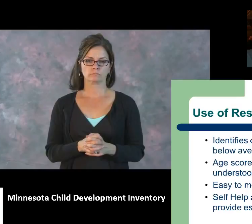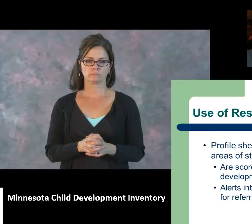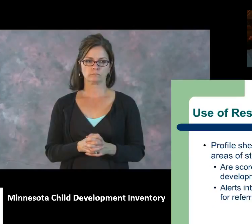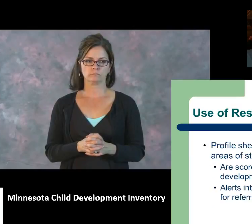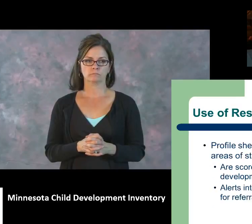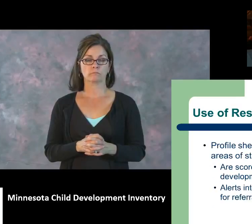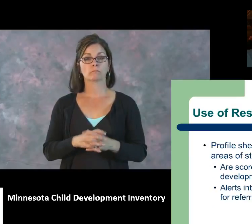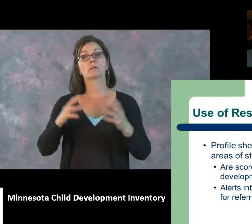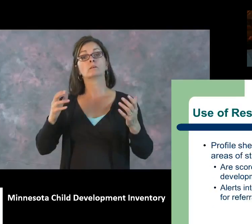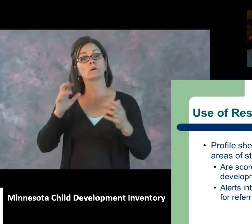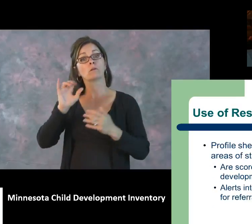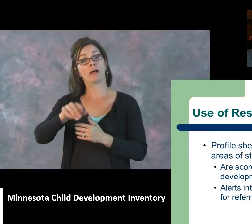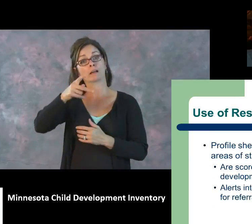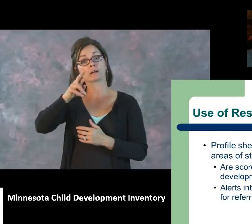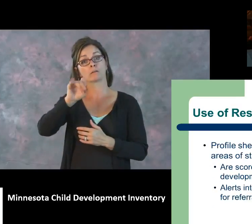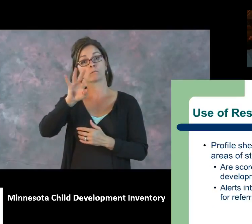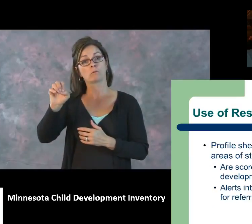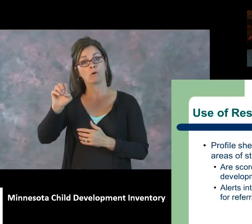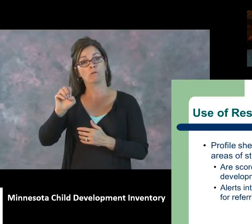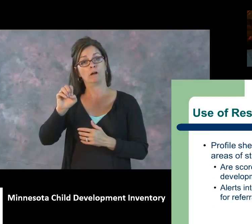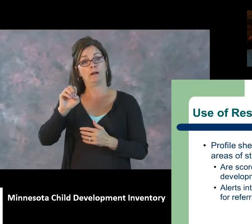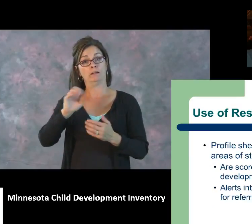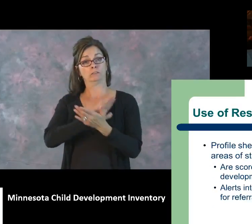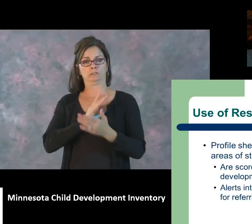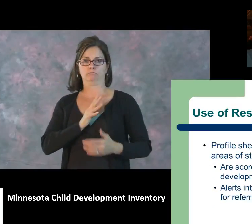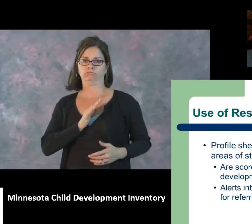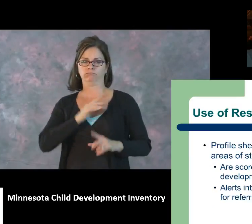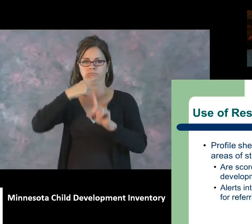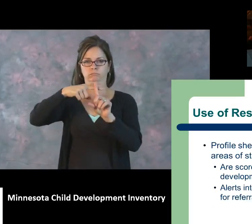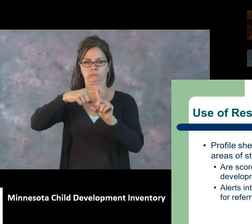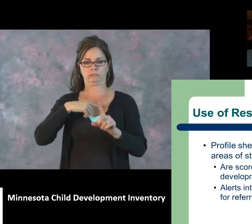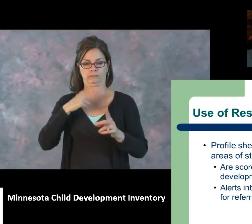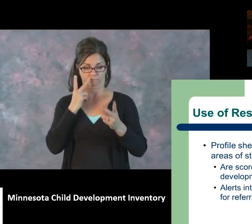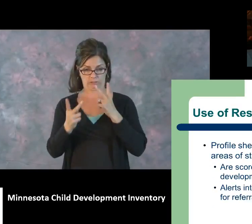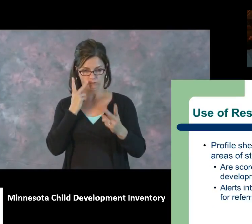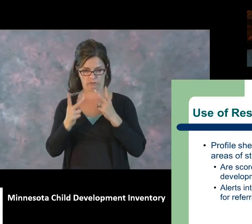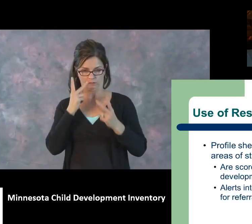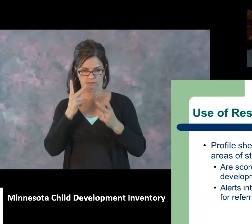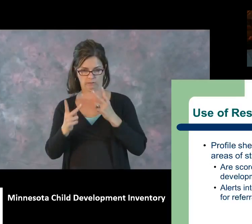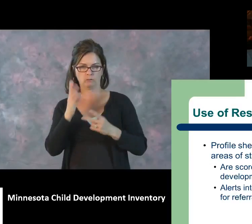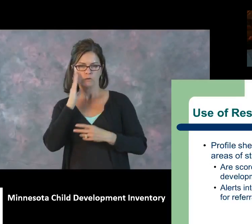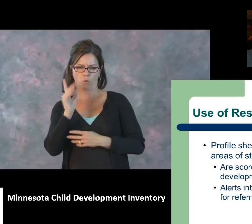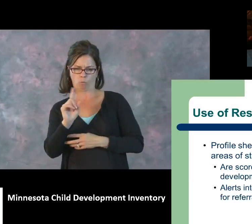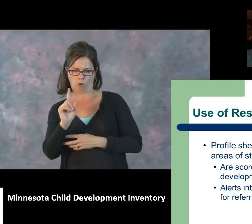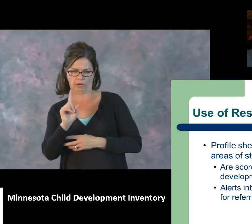The profile sheet is going to give you a visual display of areas of strengths and areas of limitations.